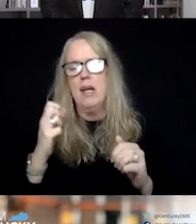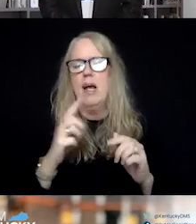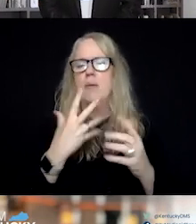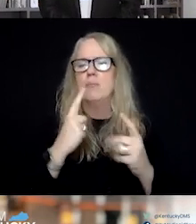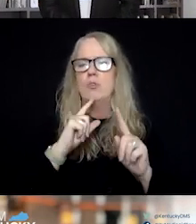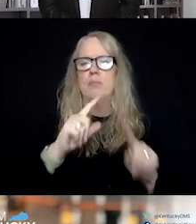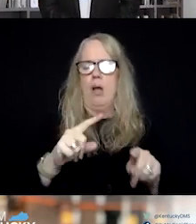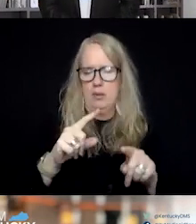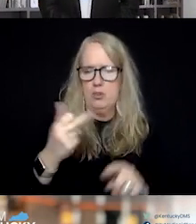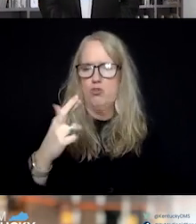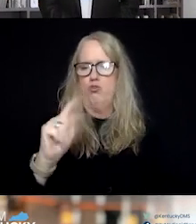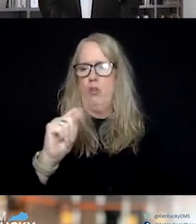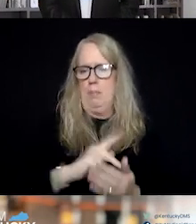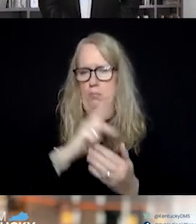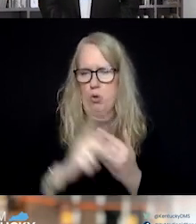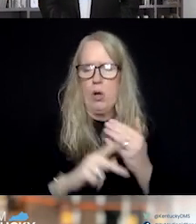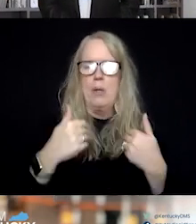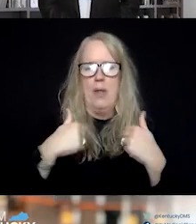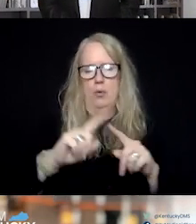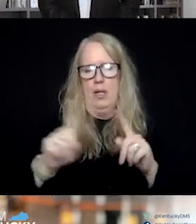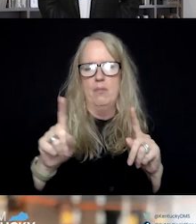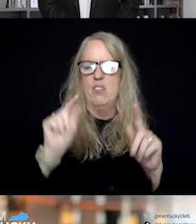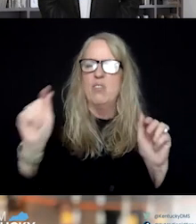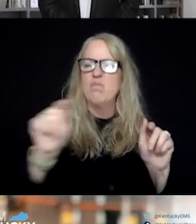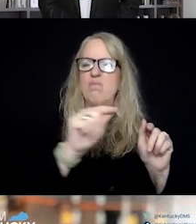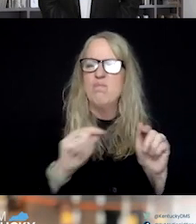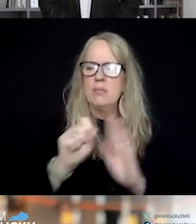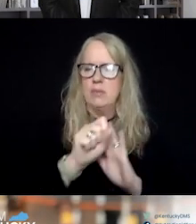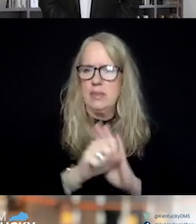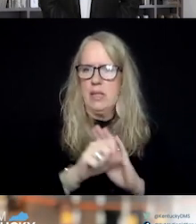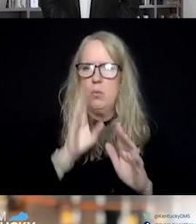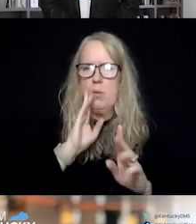PROGRAM THAT DIFFERENT AREAS OF THE STATE THAT APPLYING A PROGRAM